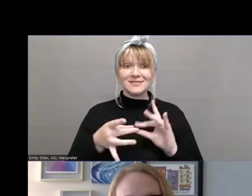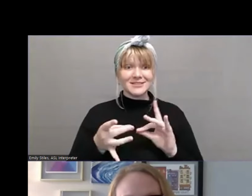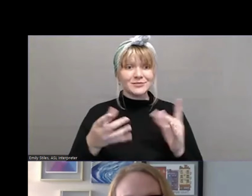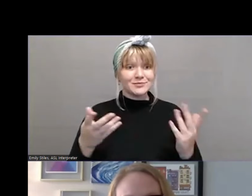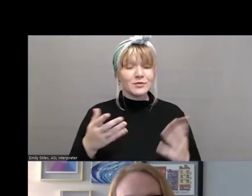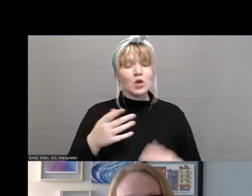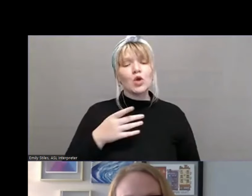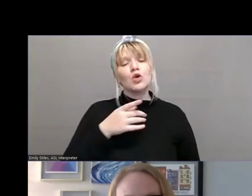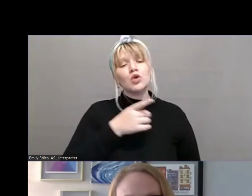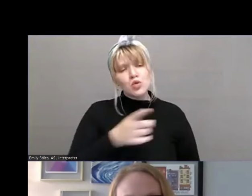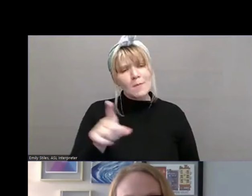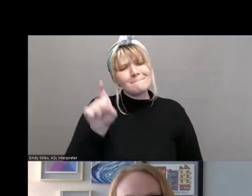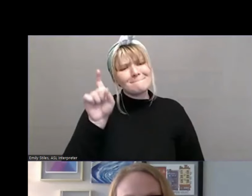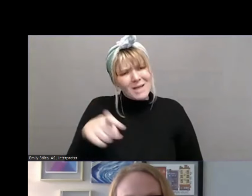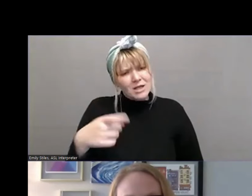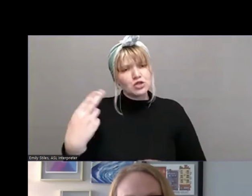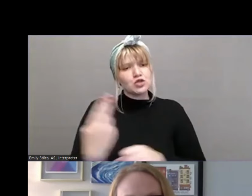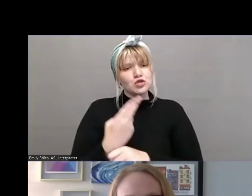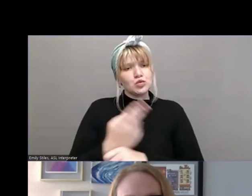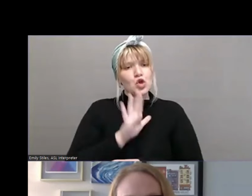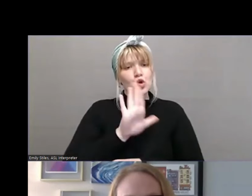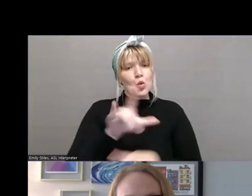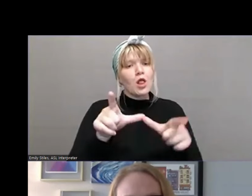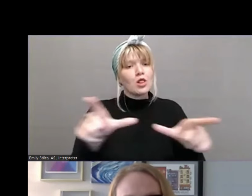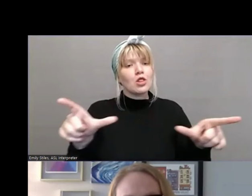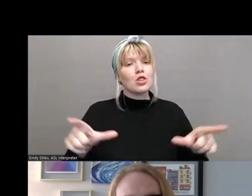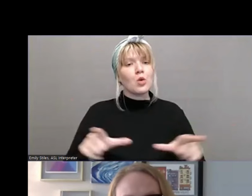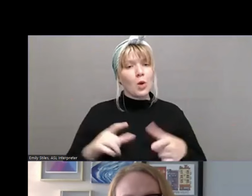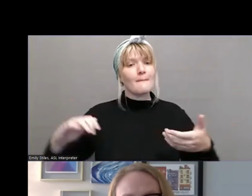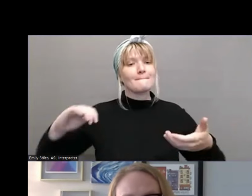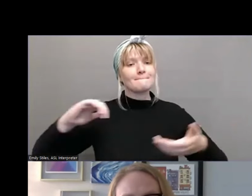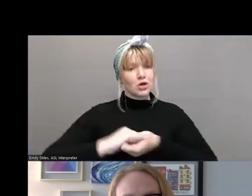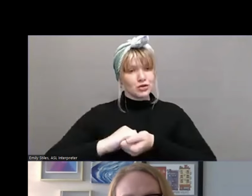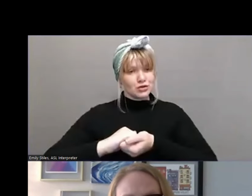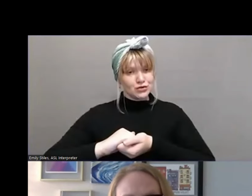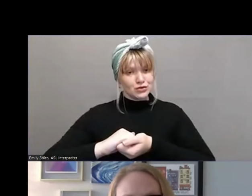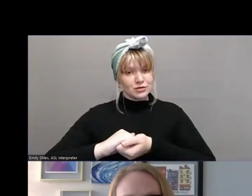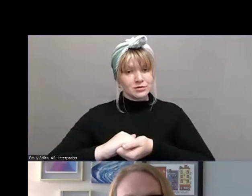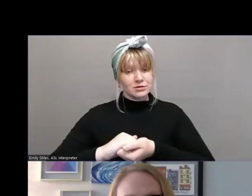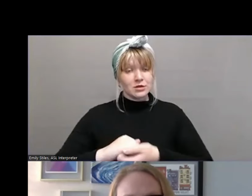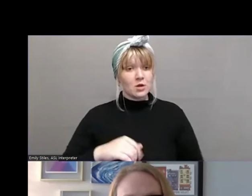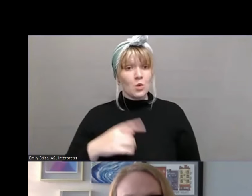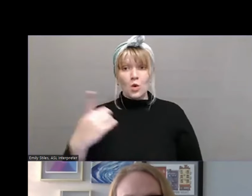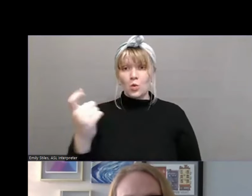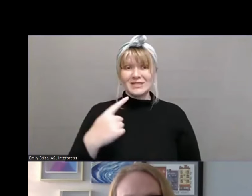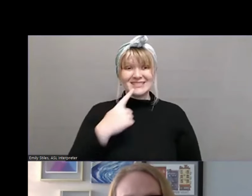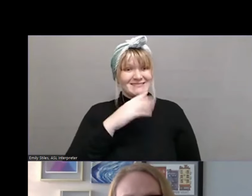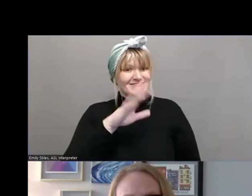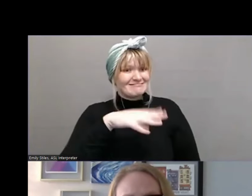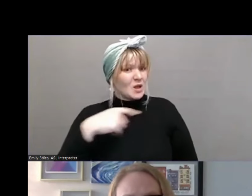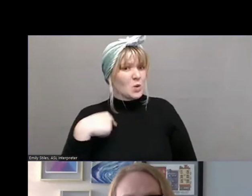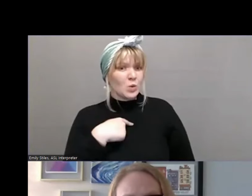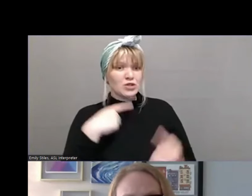The question was we are having difficulty in our local shelter with accessibility or